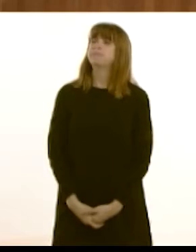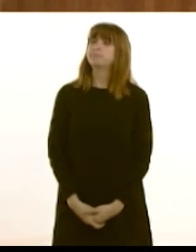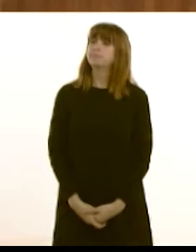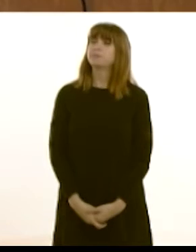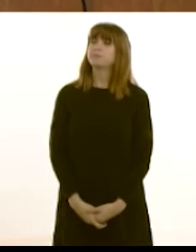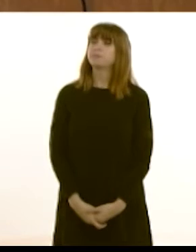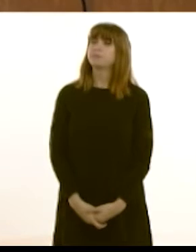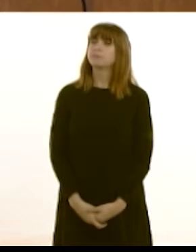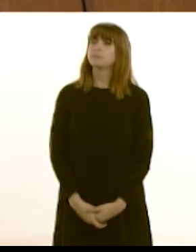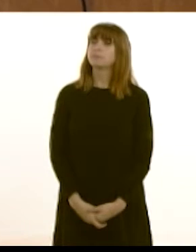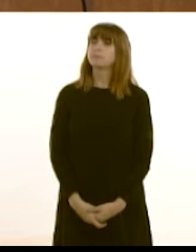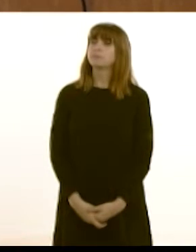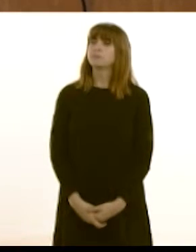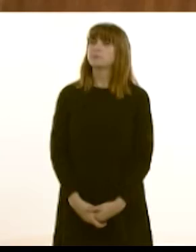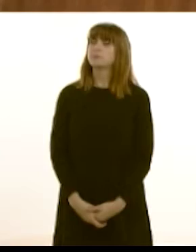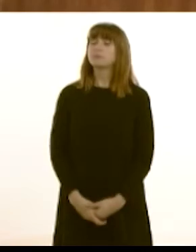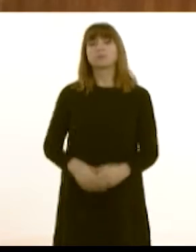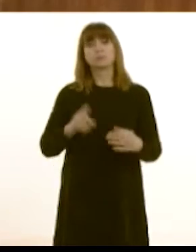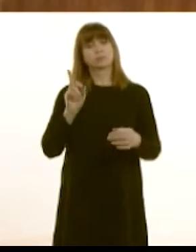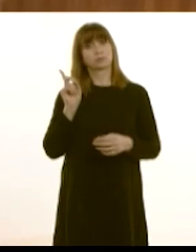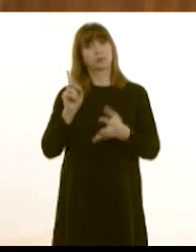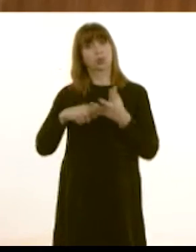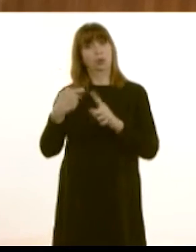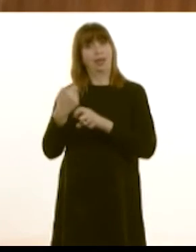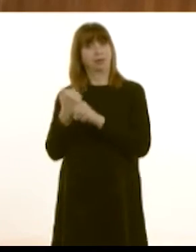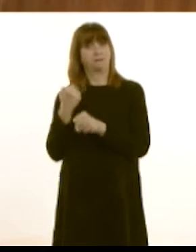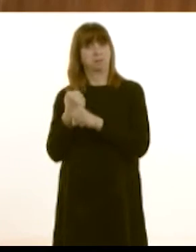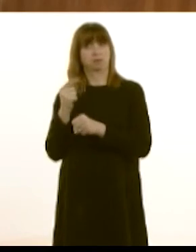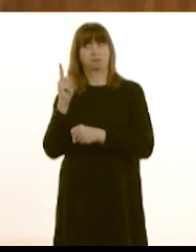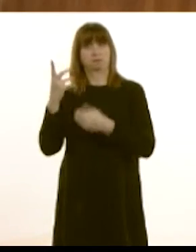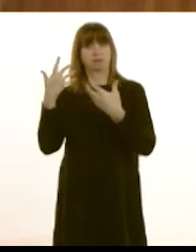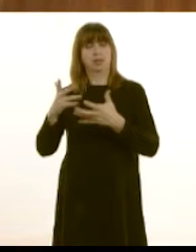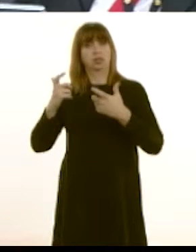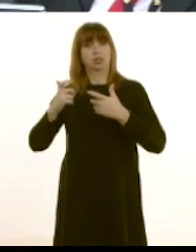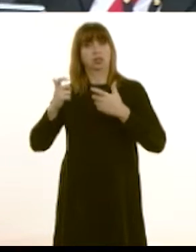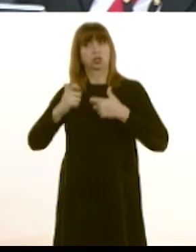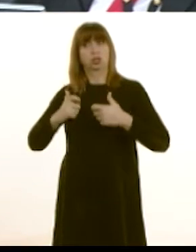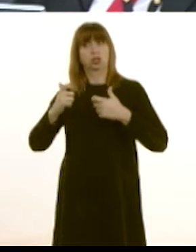Christine Chapman: The UK Governmentís changes to the social security system will have serious